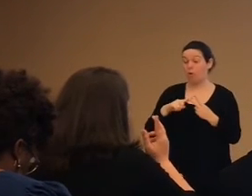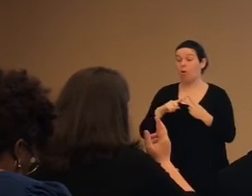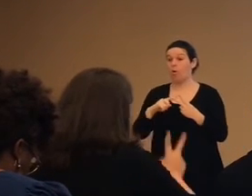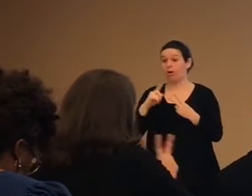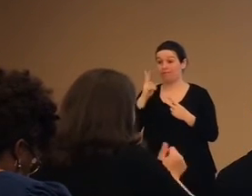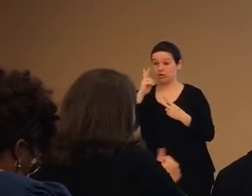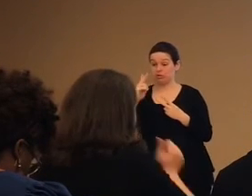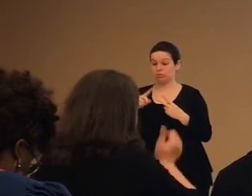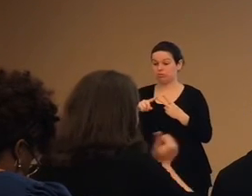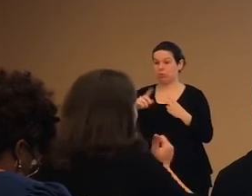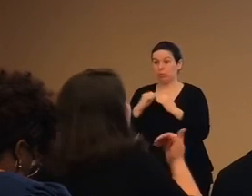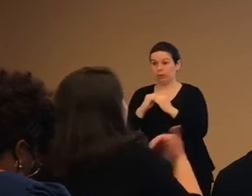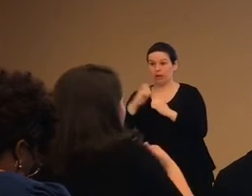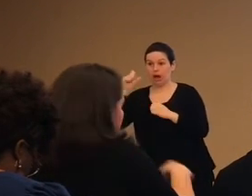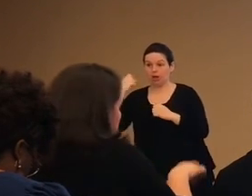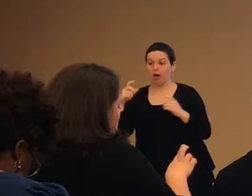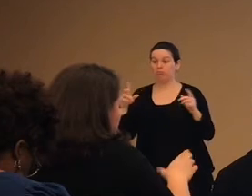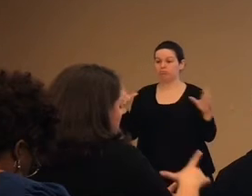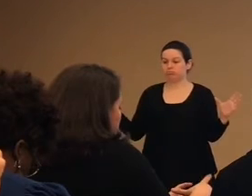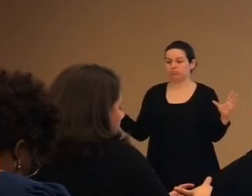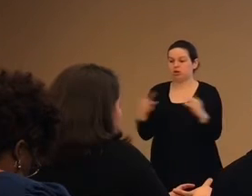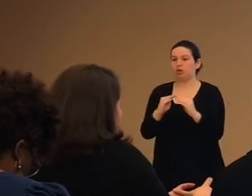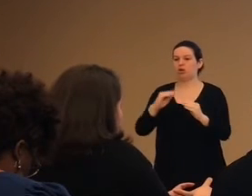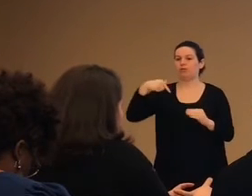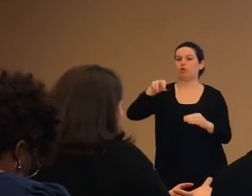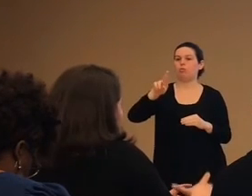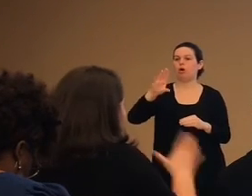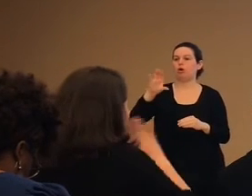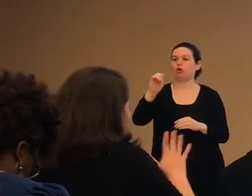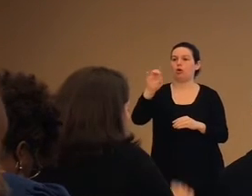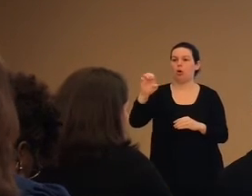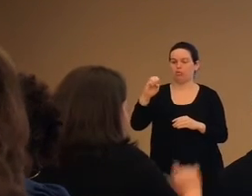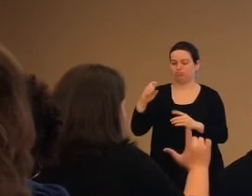We have a QR code that you could scan with your smartphone and a video of ASL will pop up